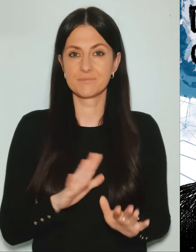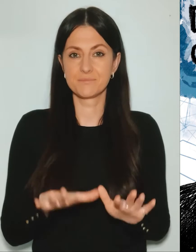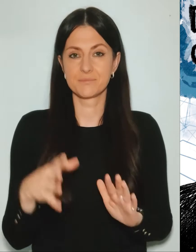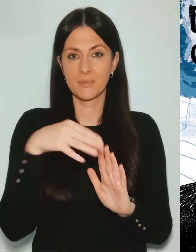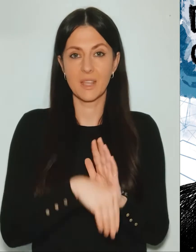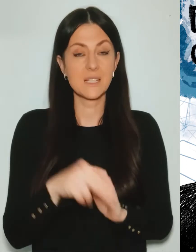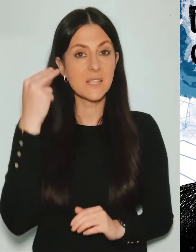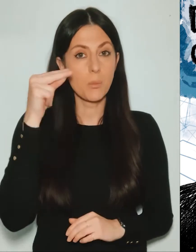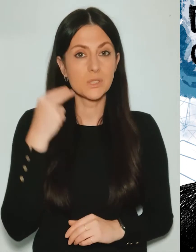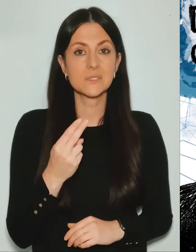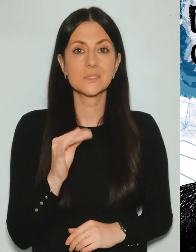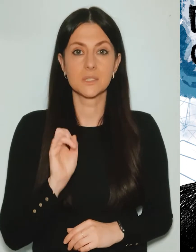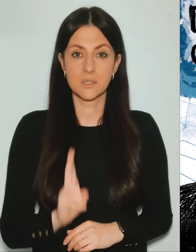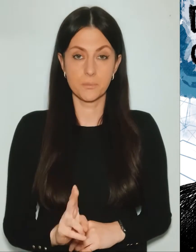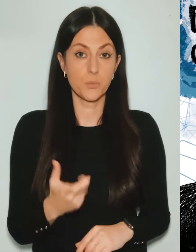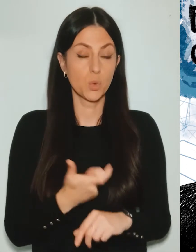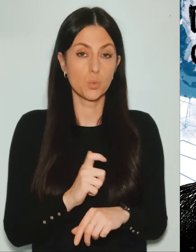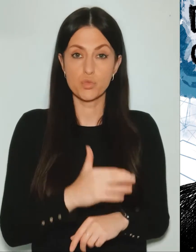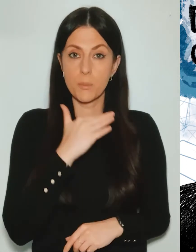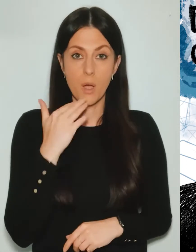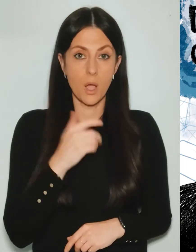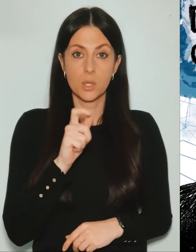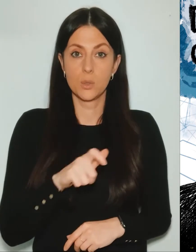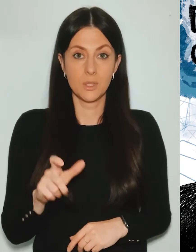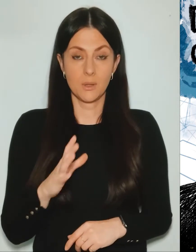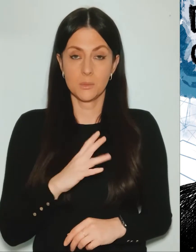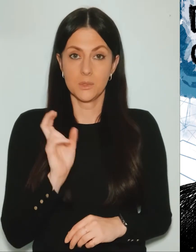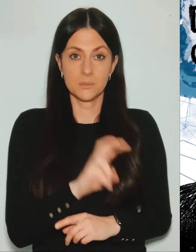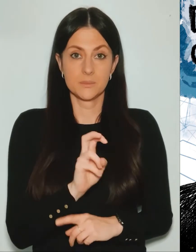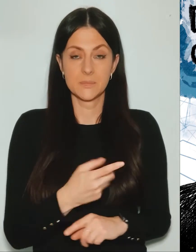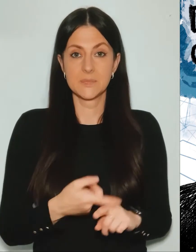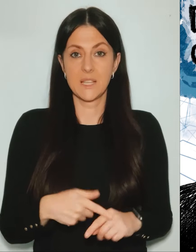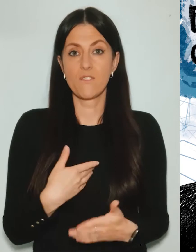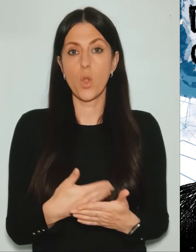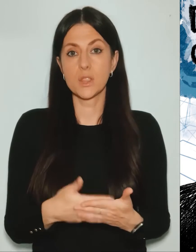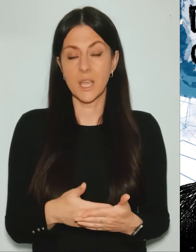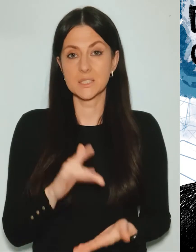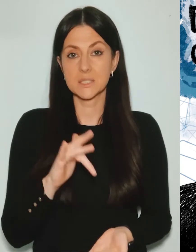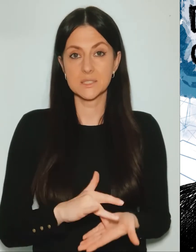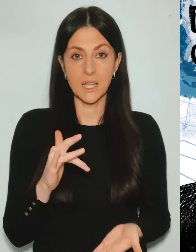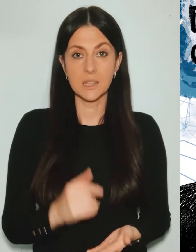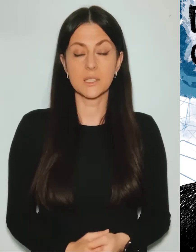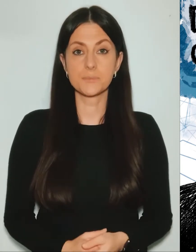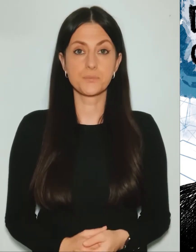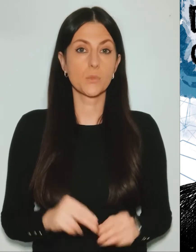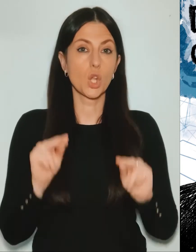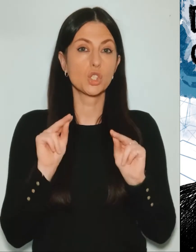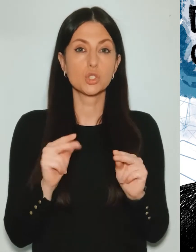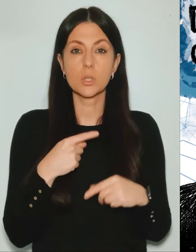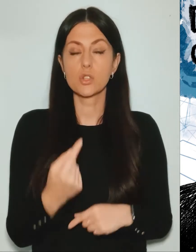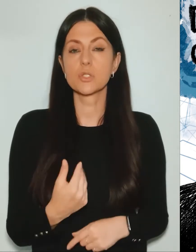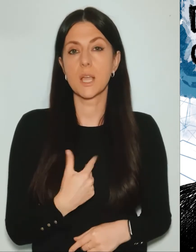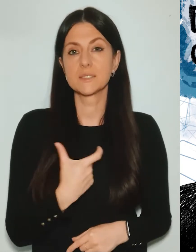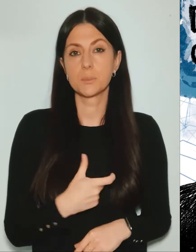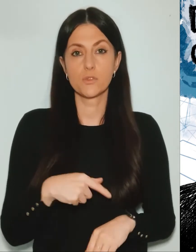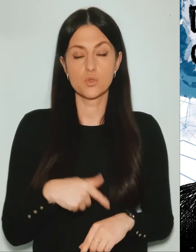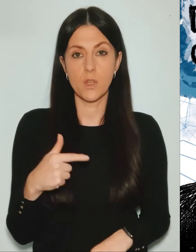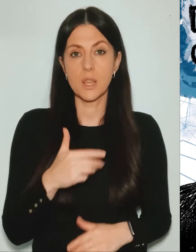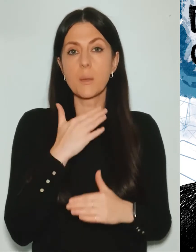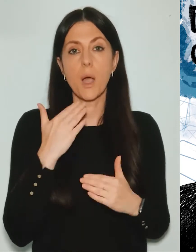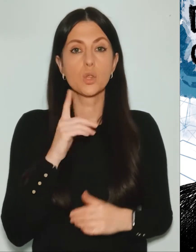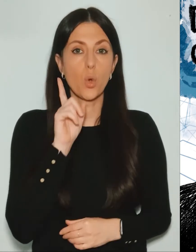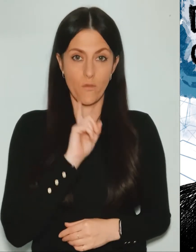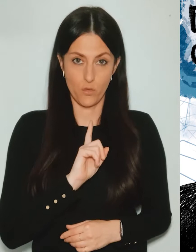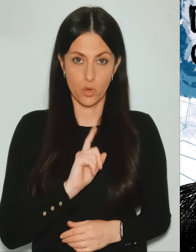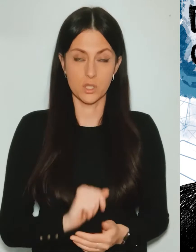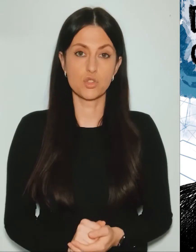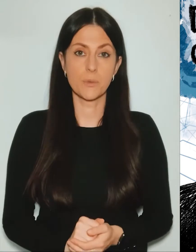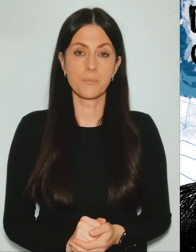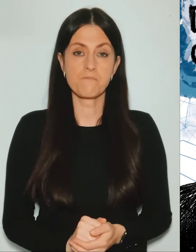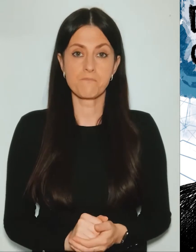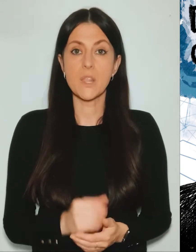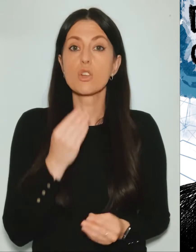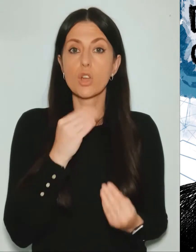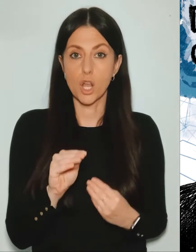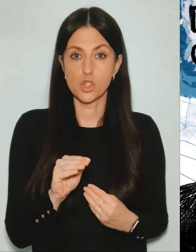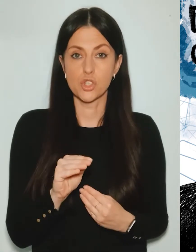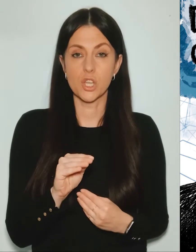A lot of people went through this volunteer center, and frankly, I felt a lot more comfortable, a lot better than when I was just in the Czech Republic.